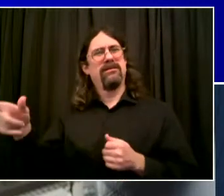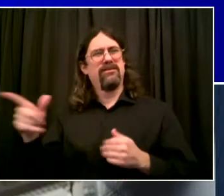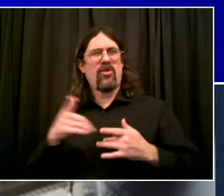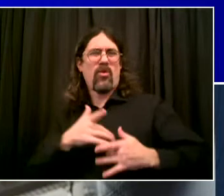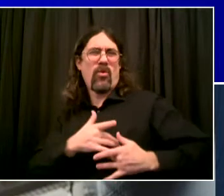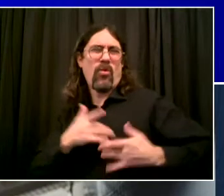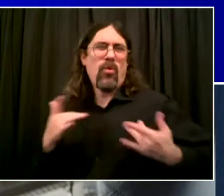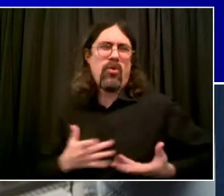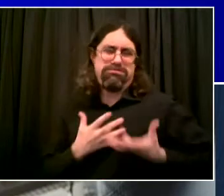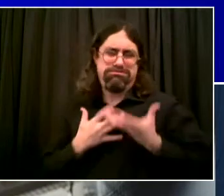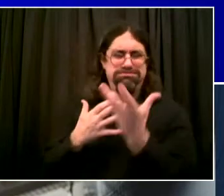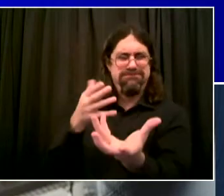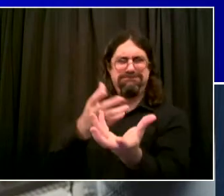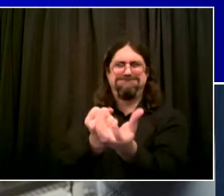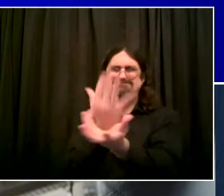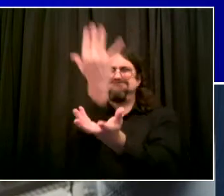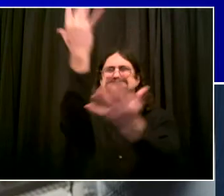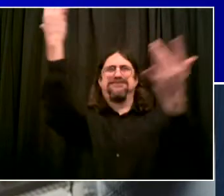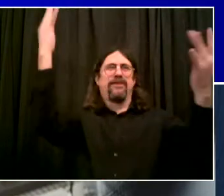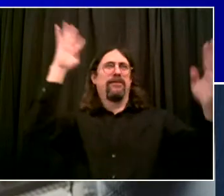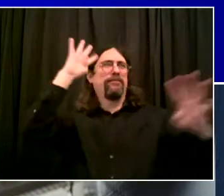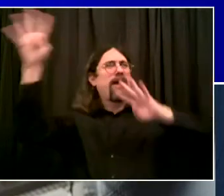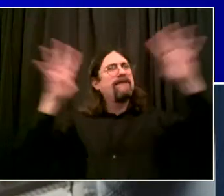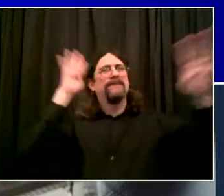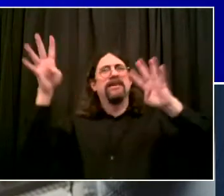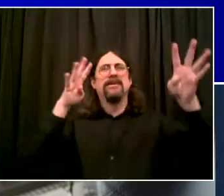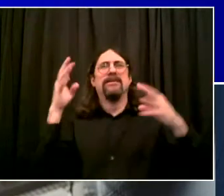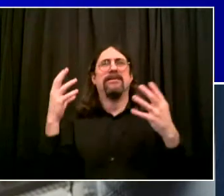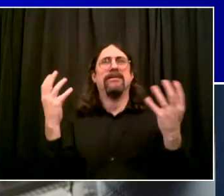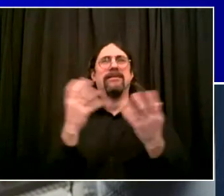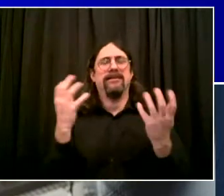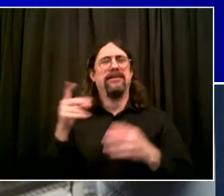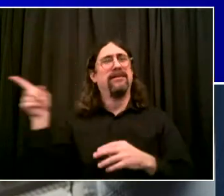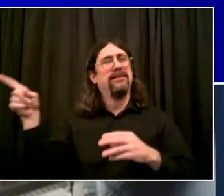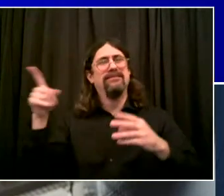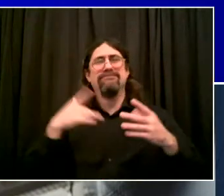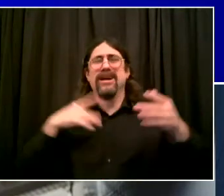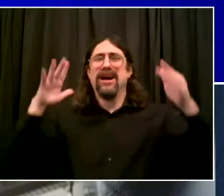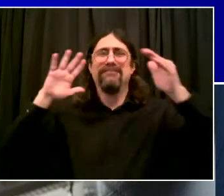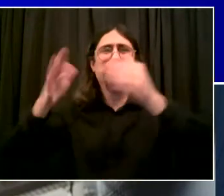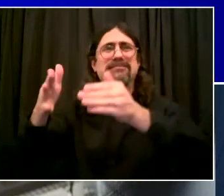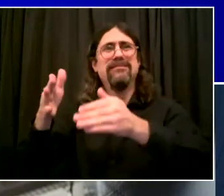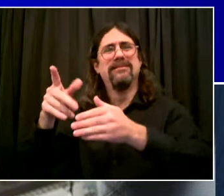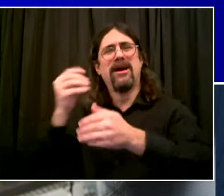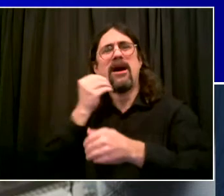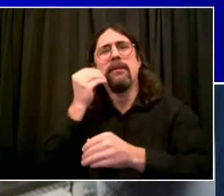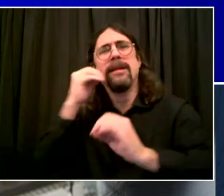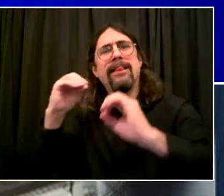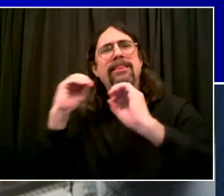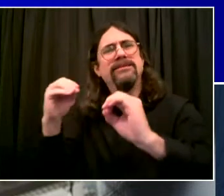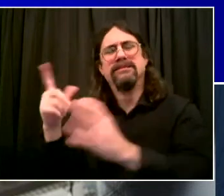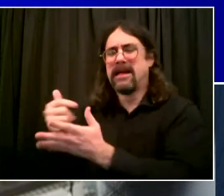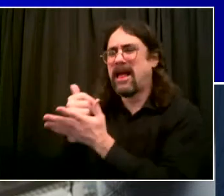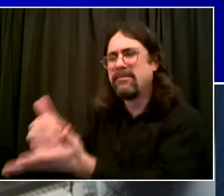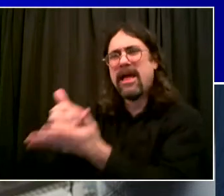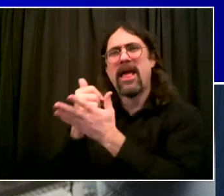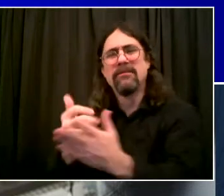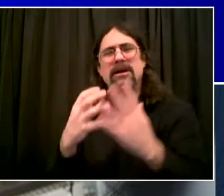HOMELESSNESS. ITHITHSU GY,Y, HHE DIDN'T START OUT